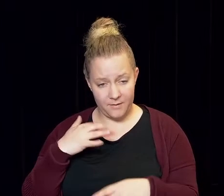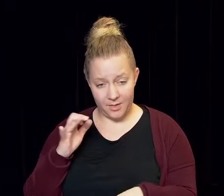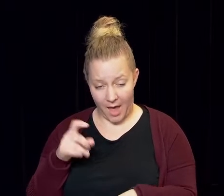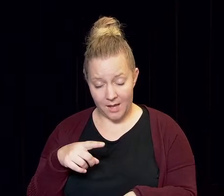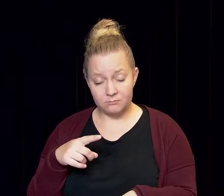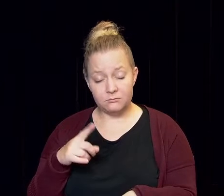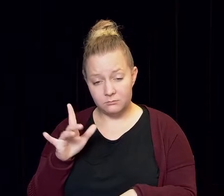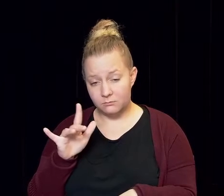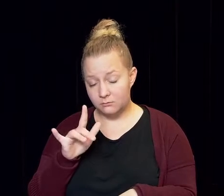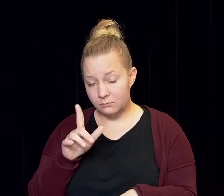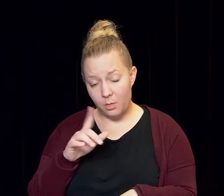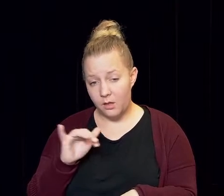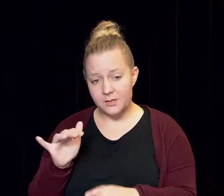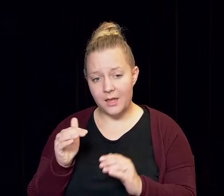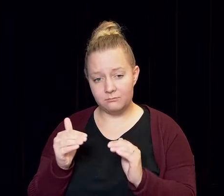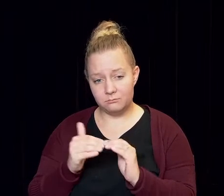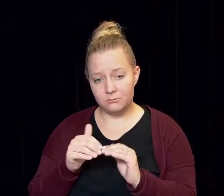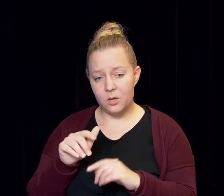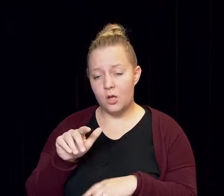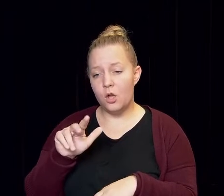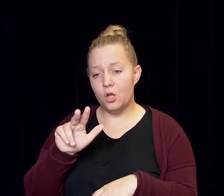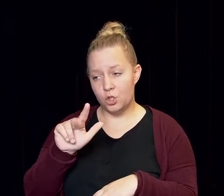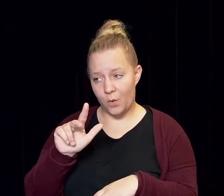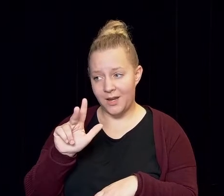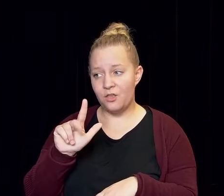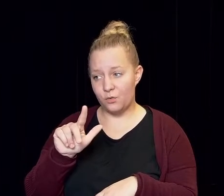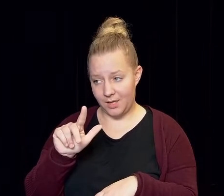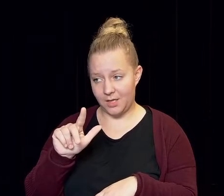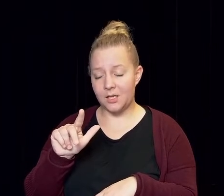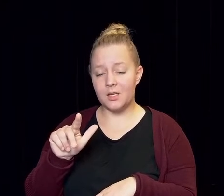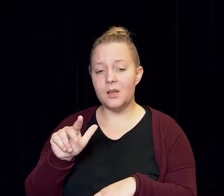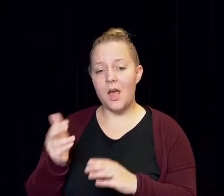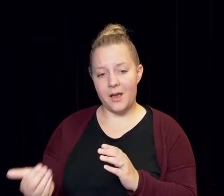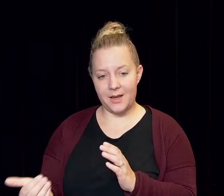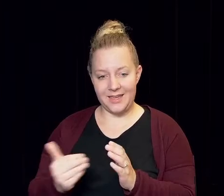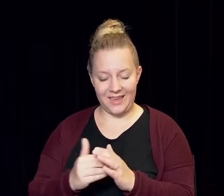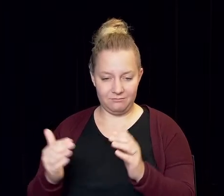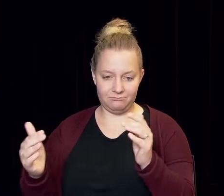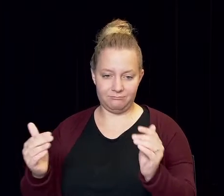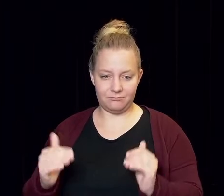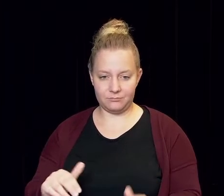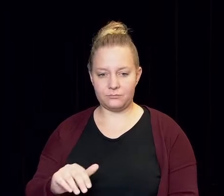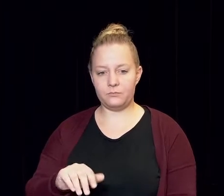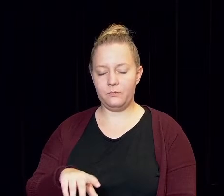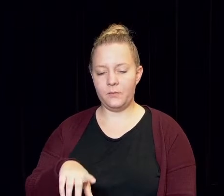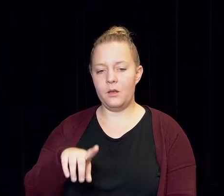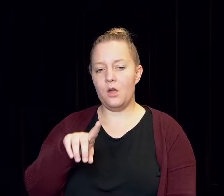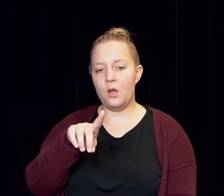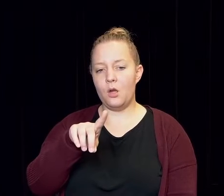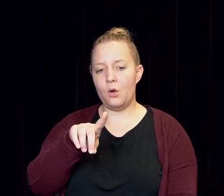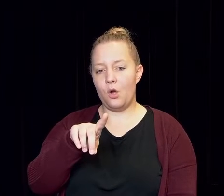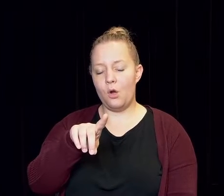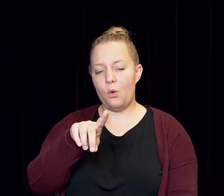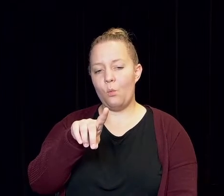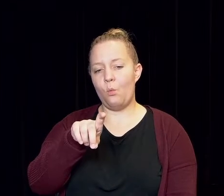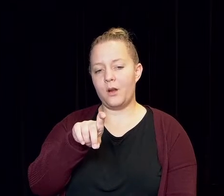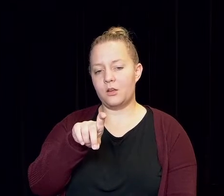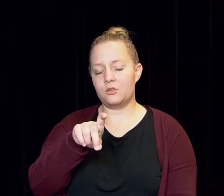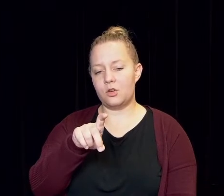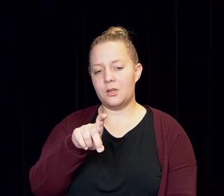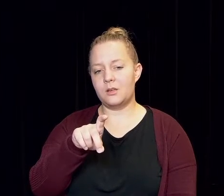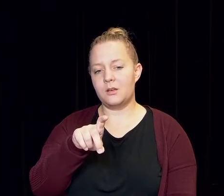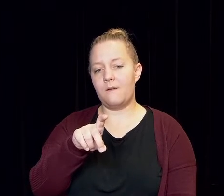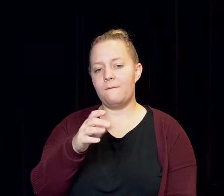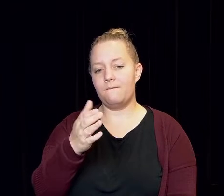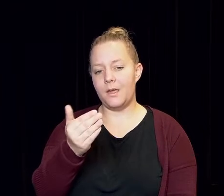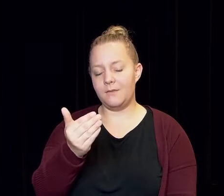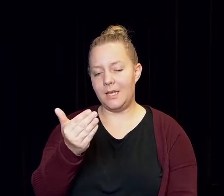we get 23. And then, when I do that again for the next value, 115 divided by 5, it looks like I